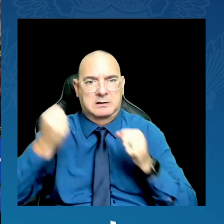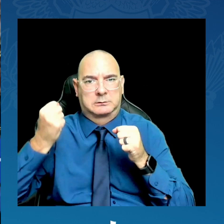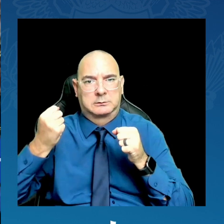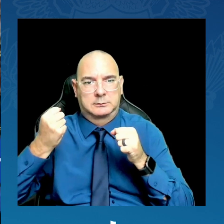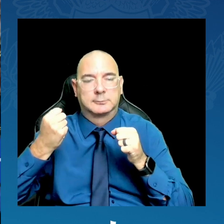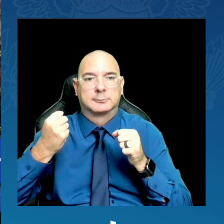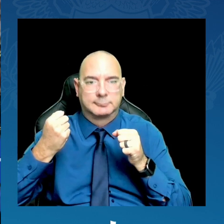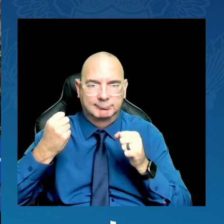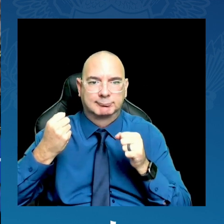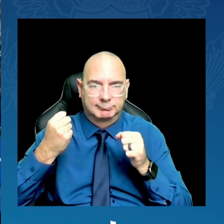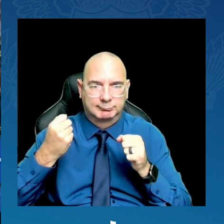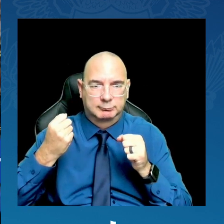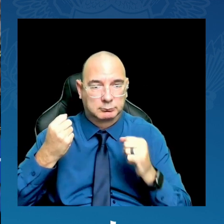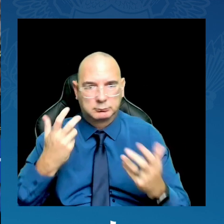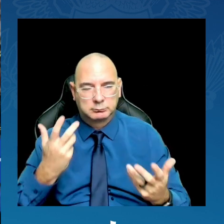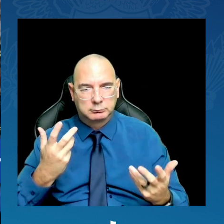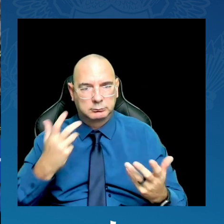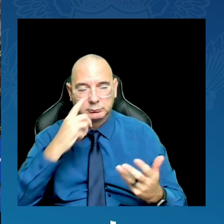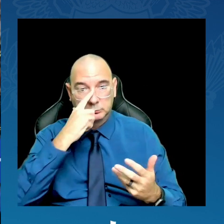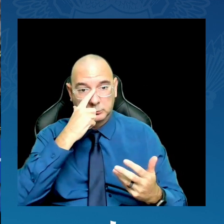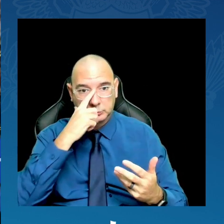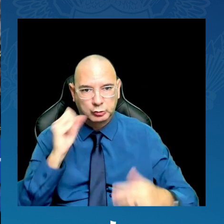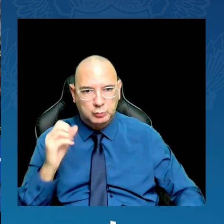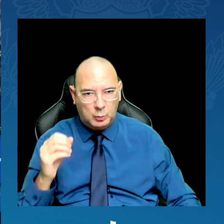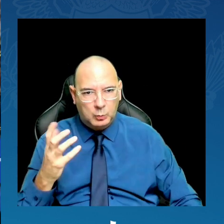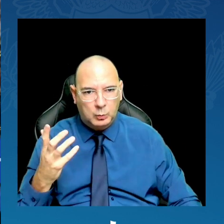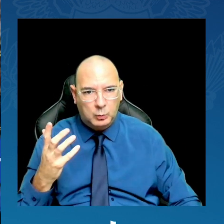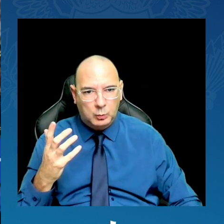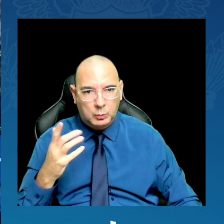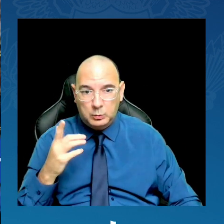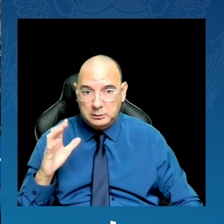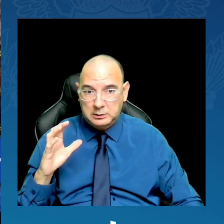that the companies who are developing these capabilities